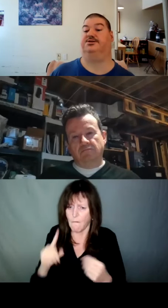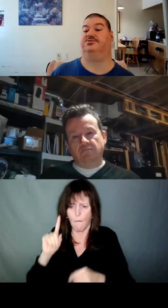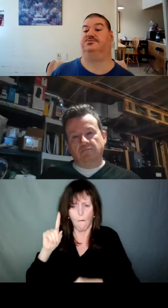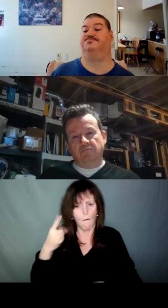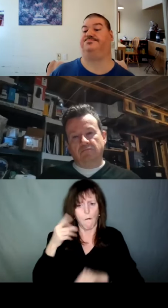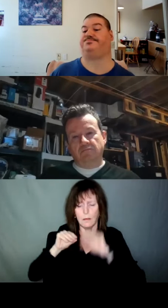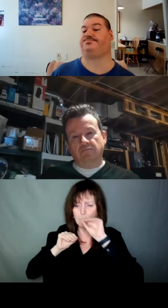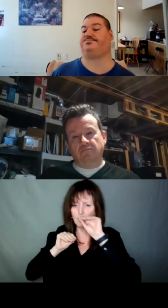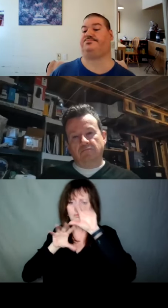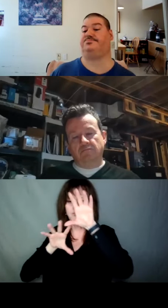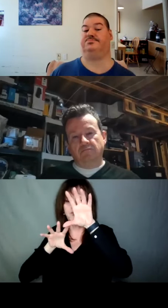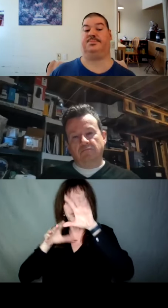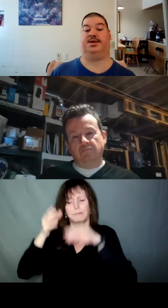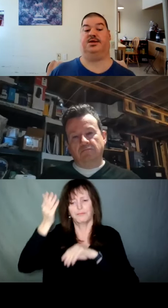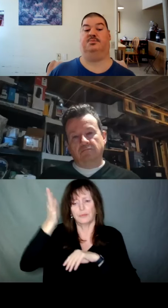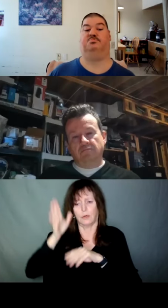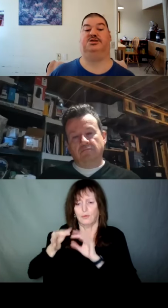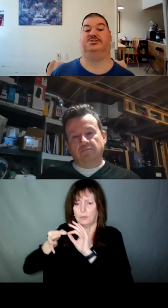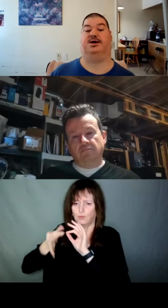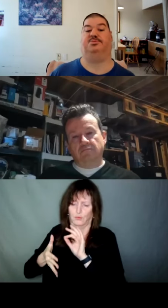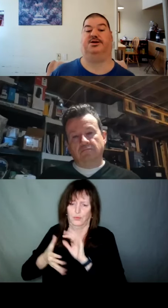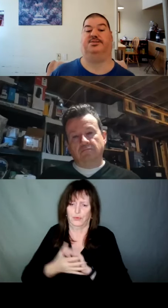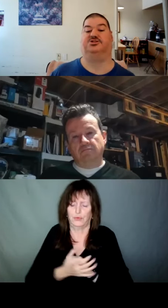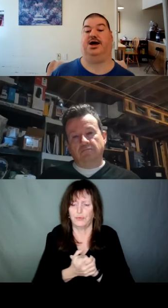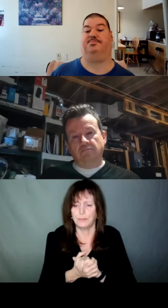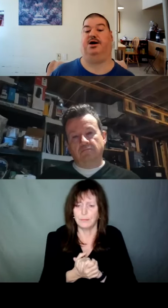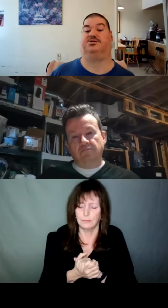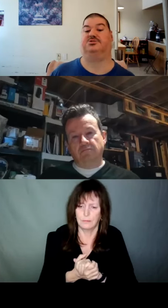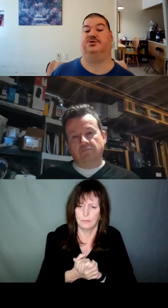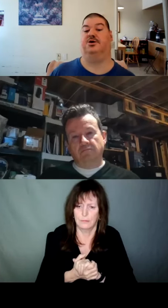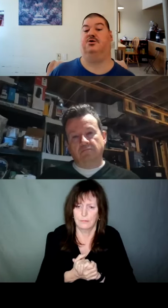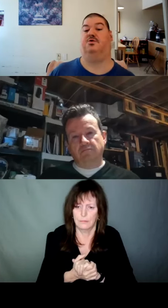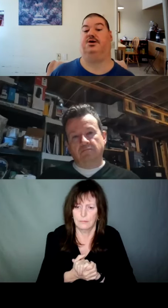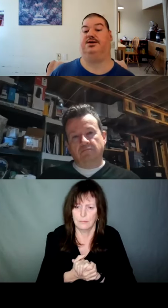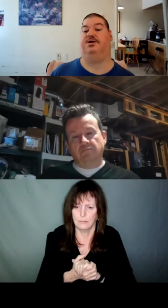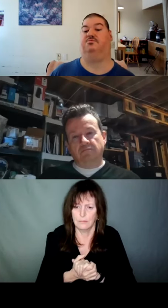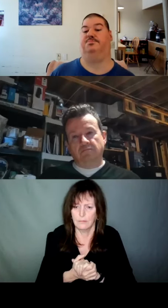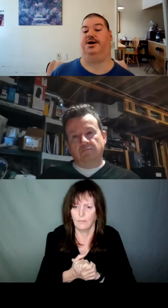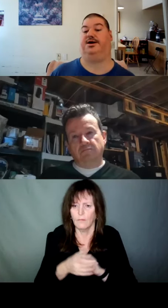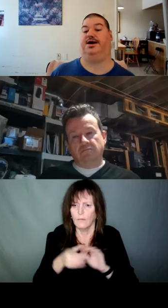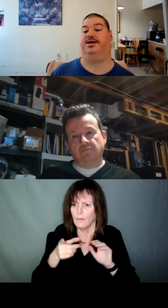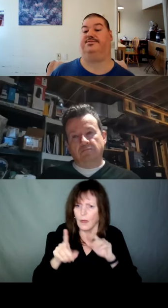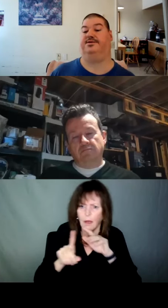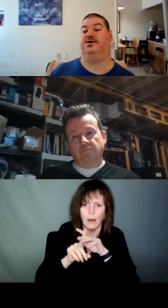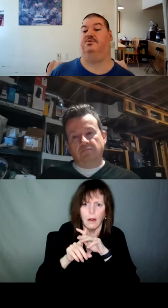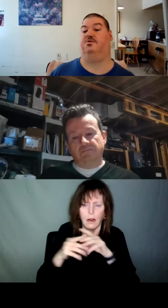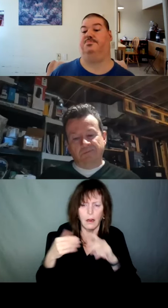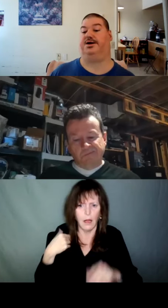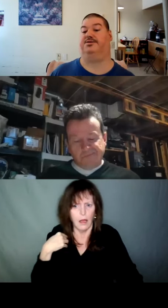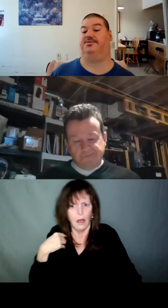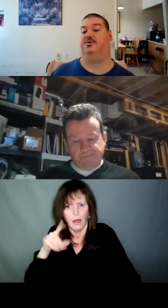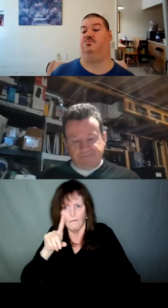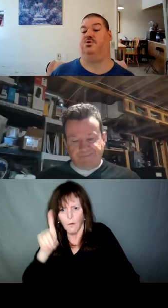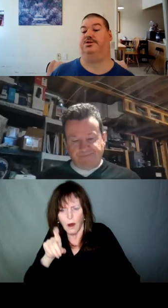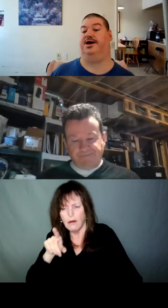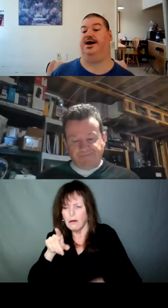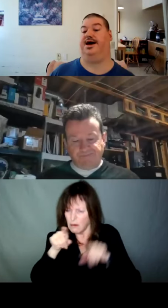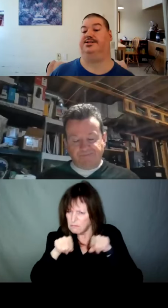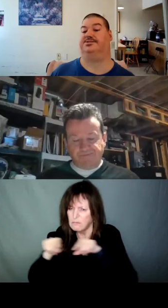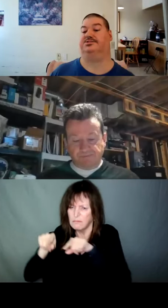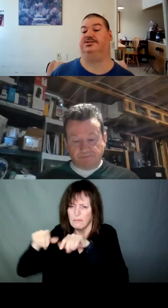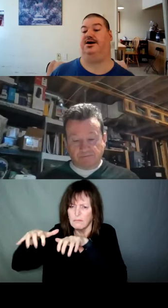and no video except for the host and the interpreters